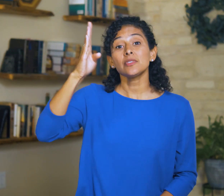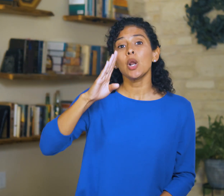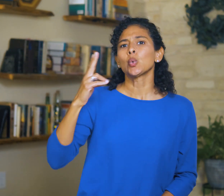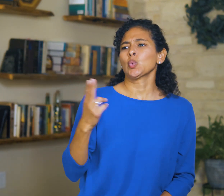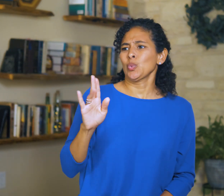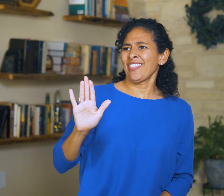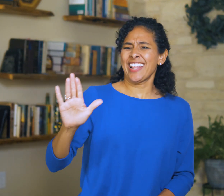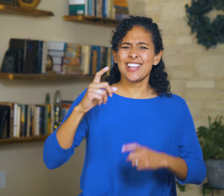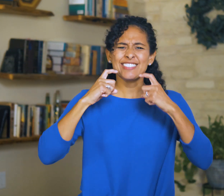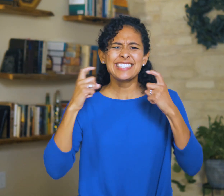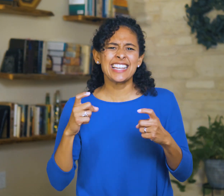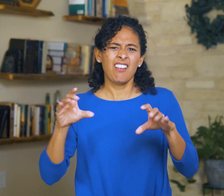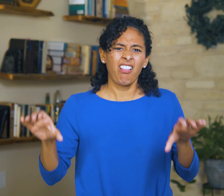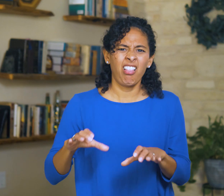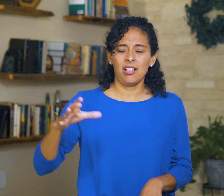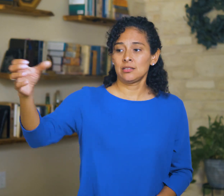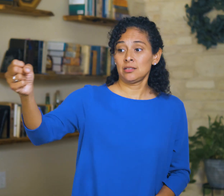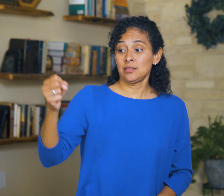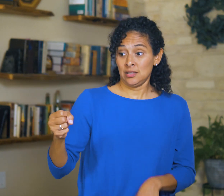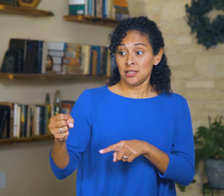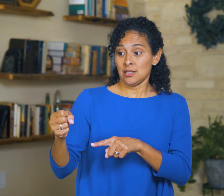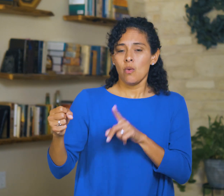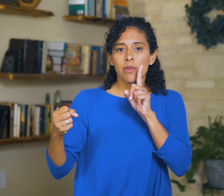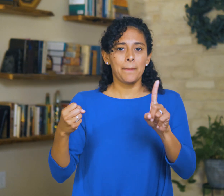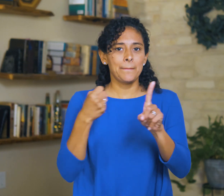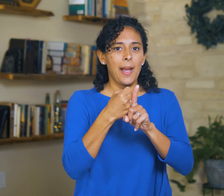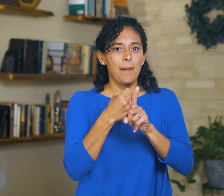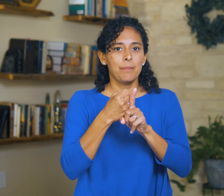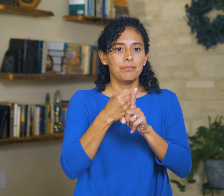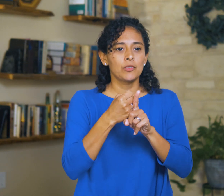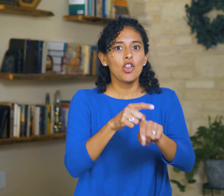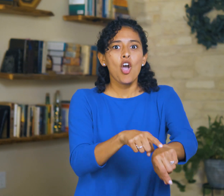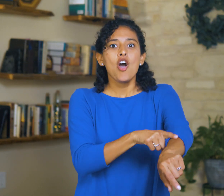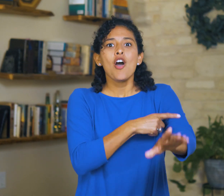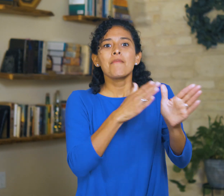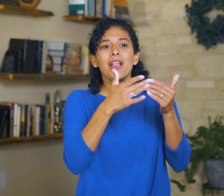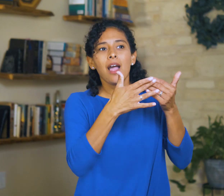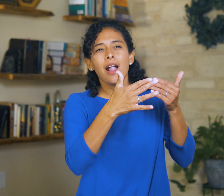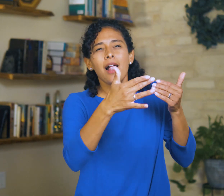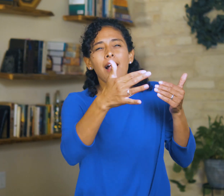He will use their sinful ways to work out His long-term plans